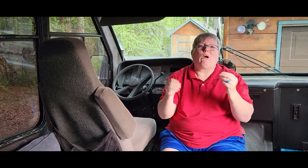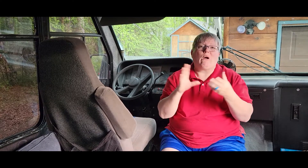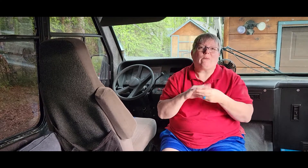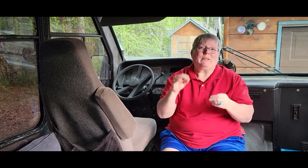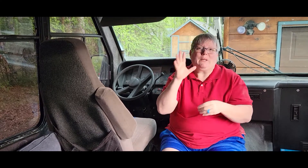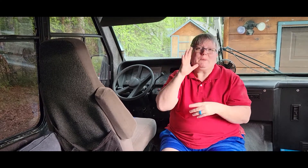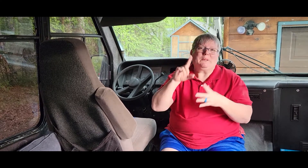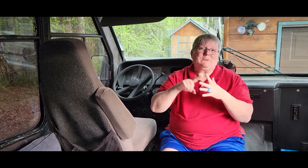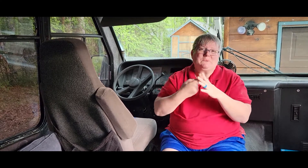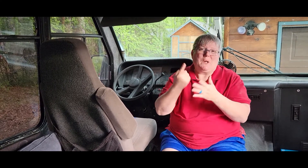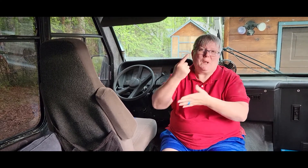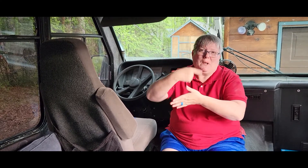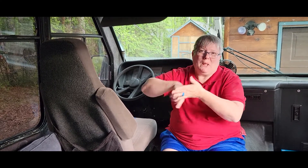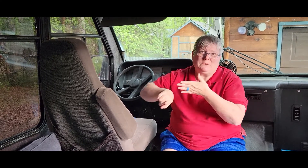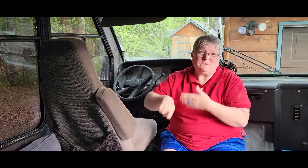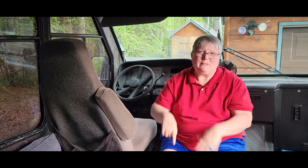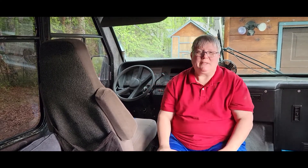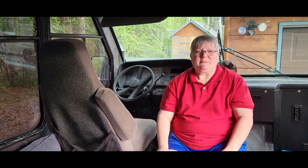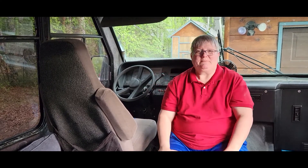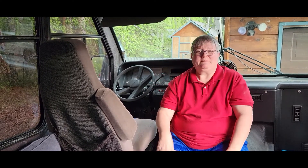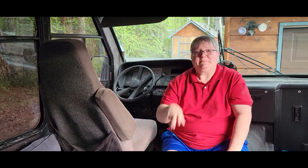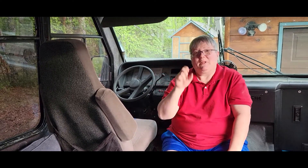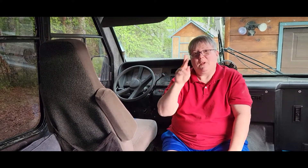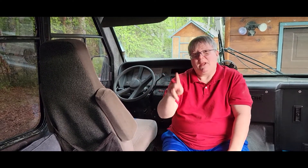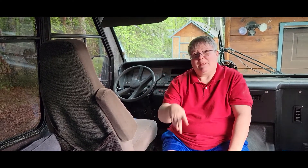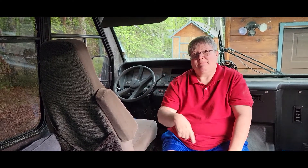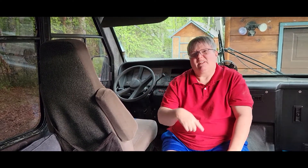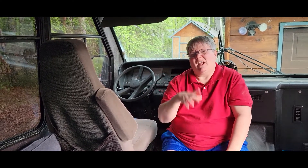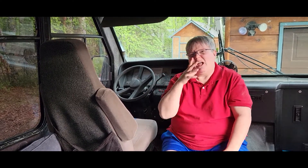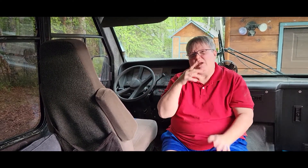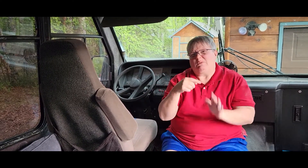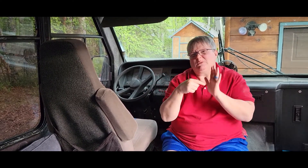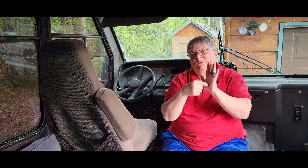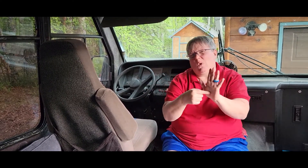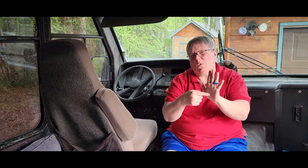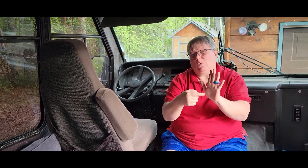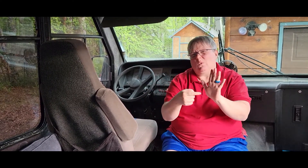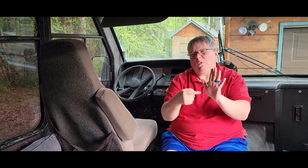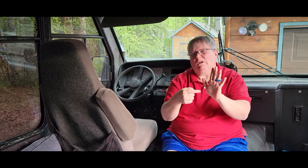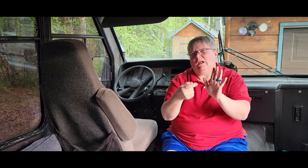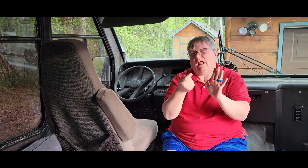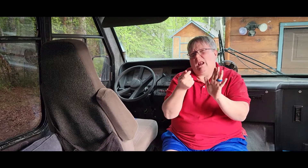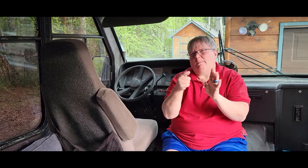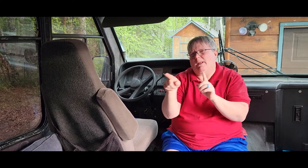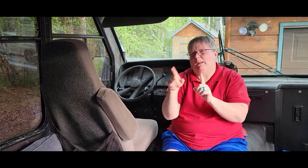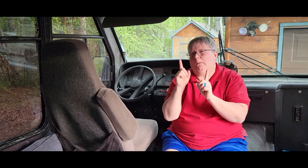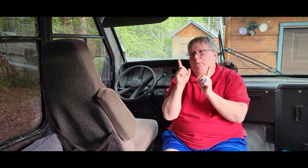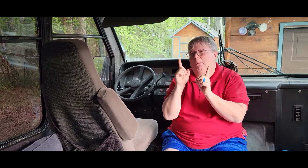a different story. And that'll start next week. Okay well I will show you a little snapshot...